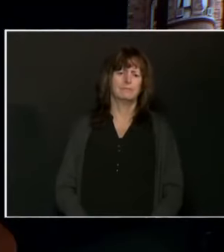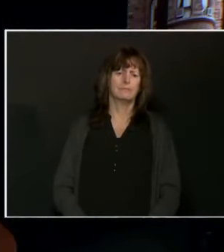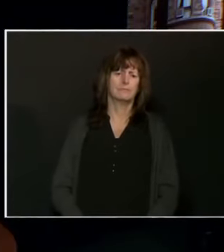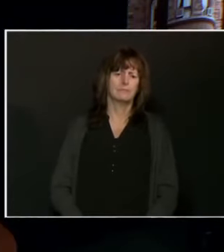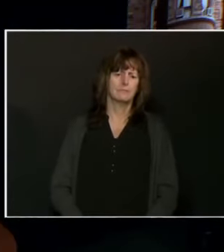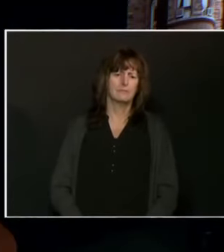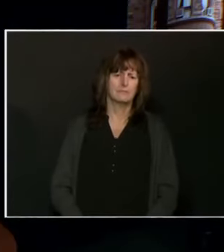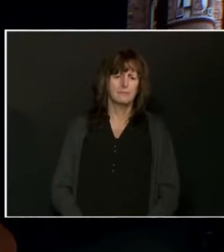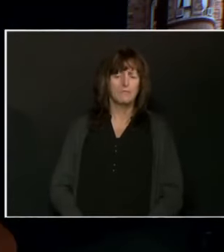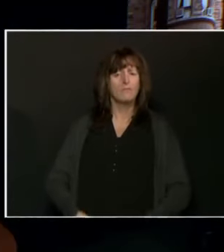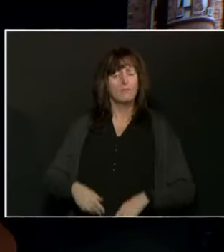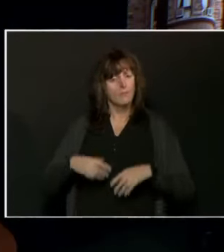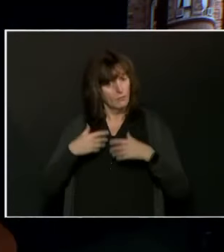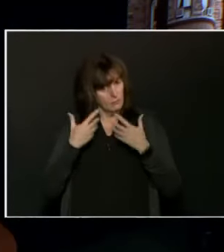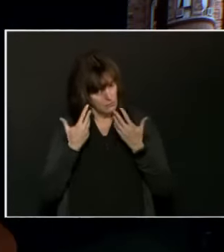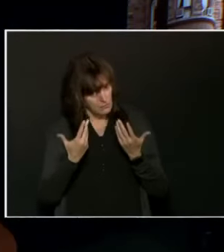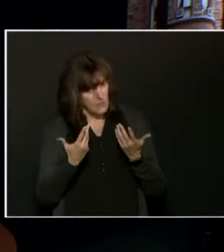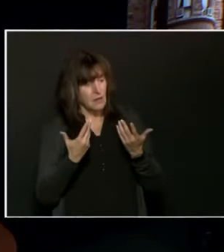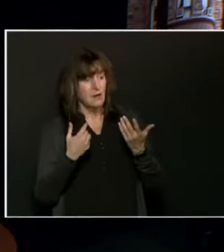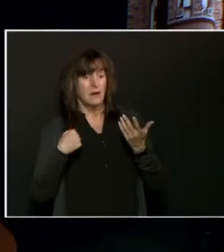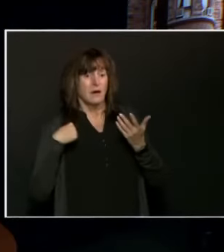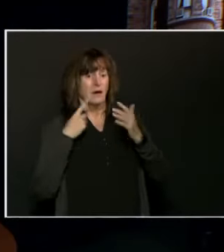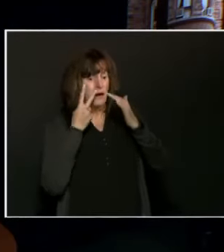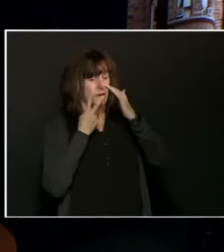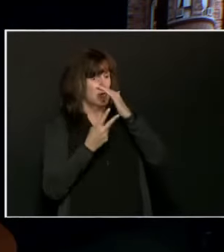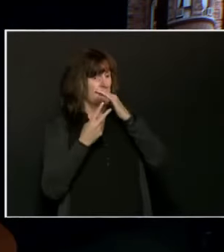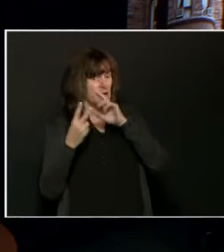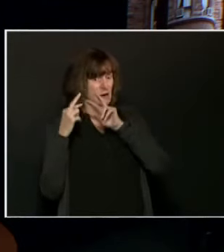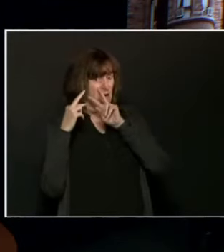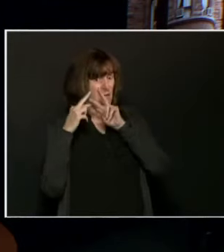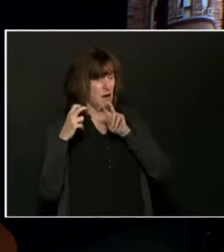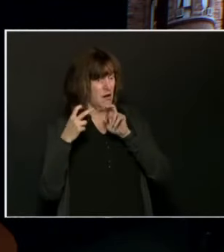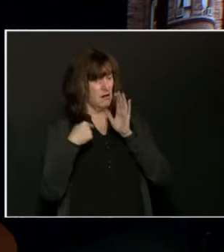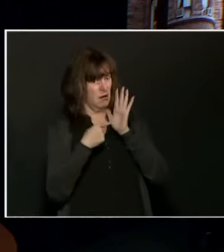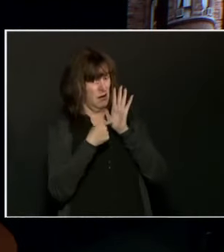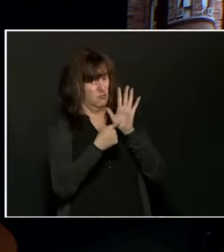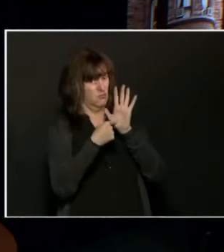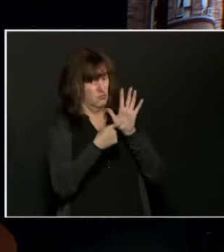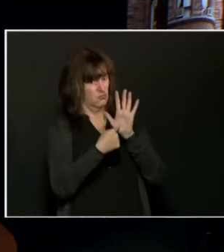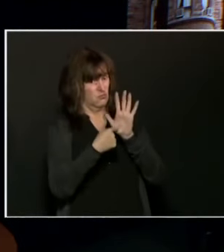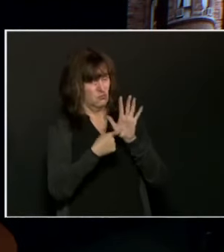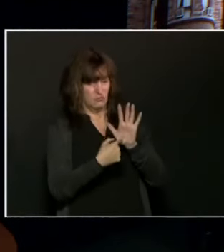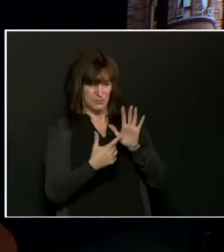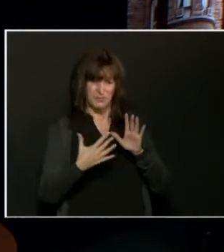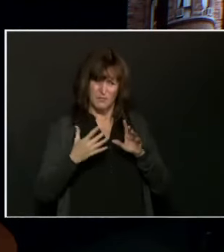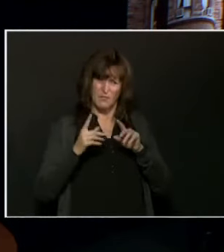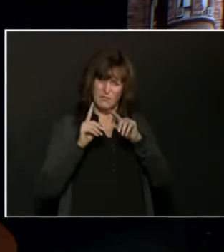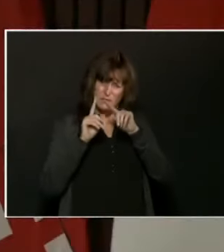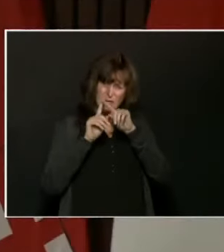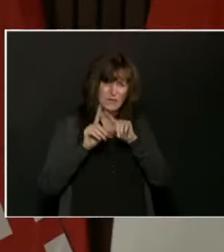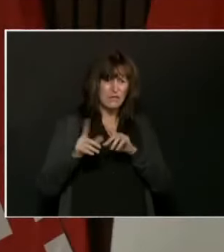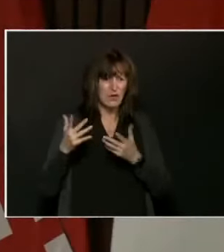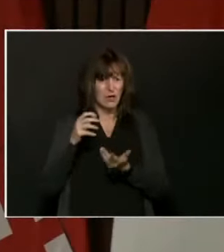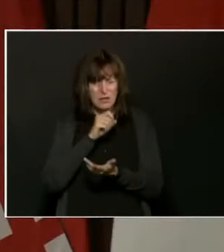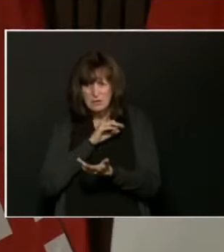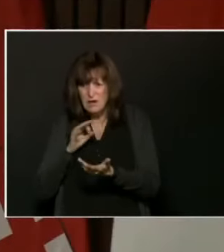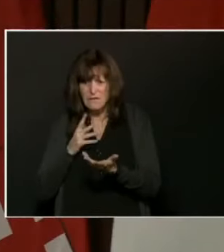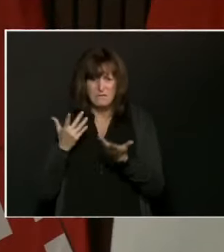I WILL TURN IT TO DR BROWN.